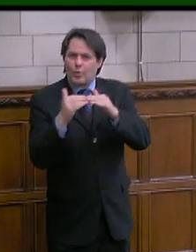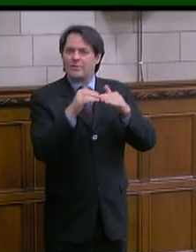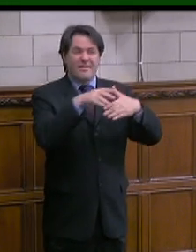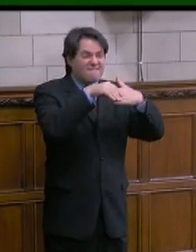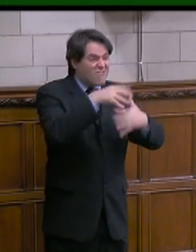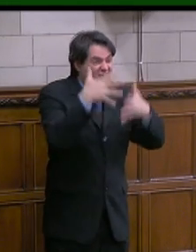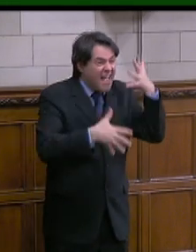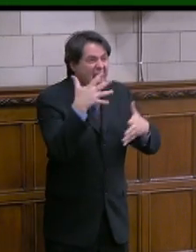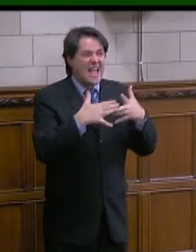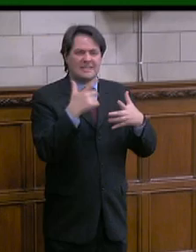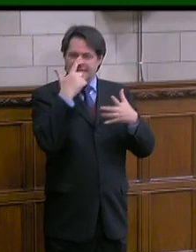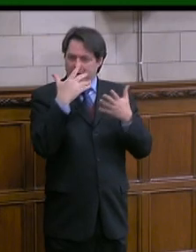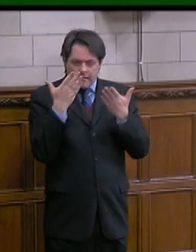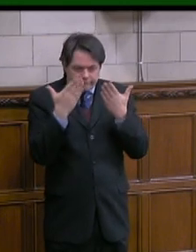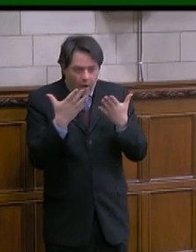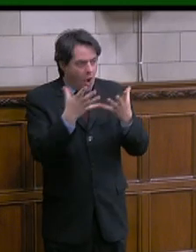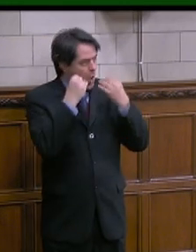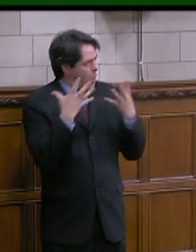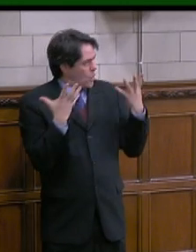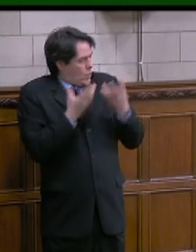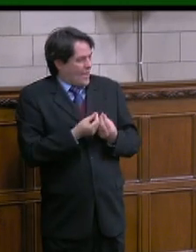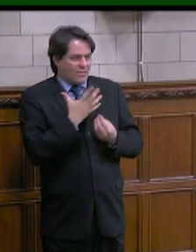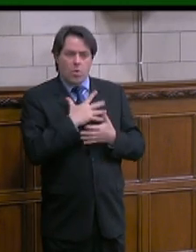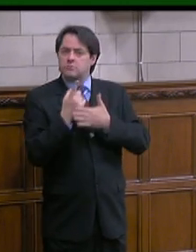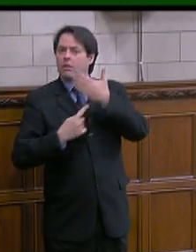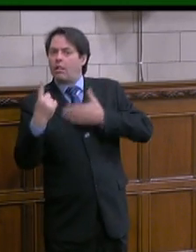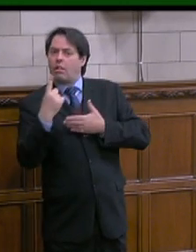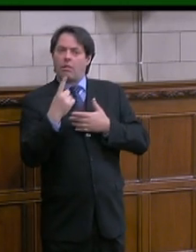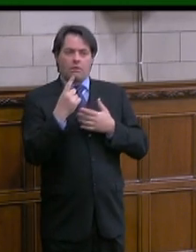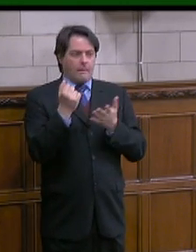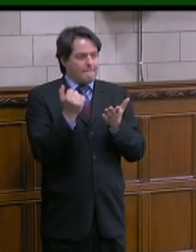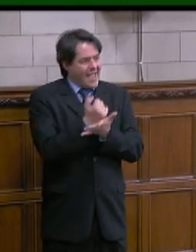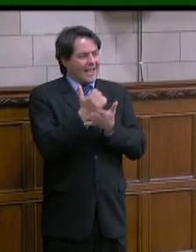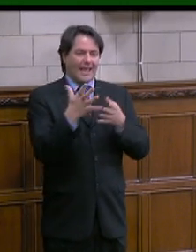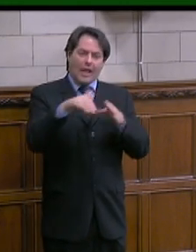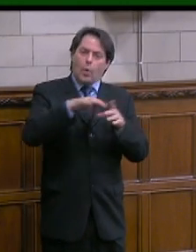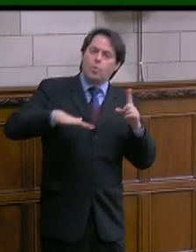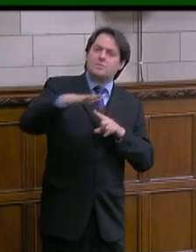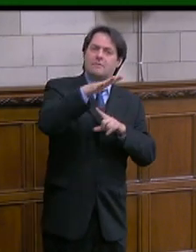being able to study alongside peers and building an inclusive culture and society.